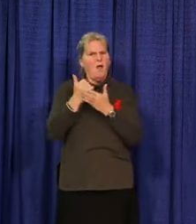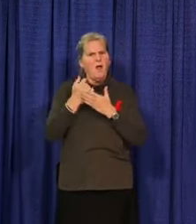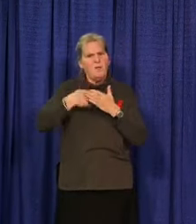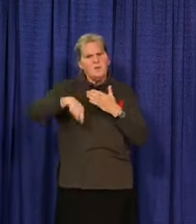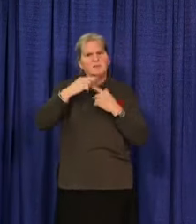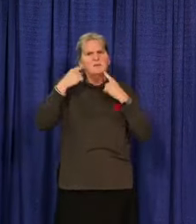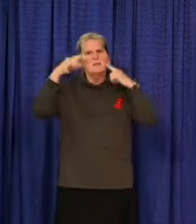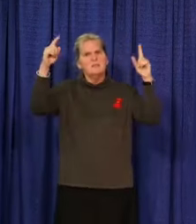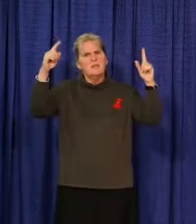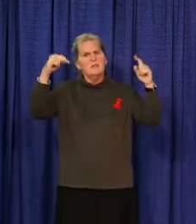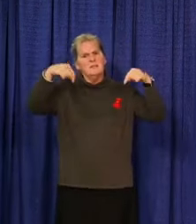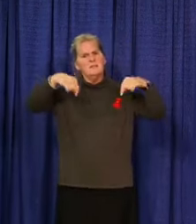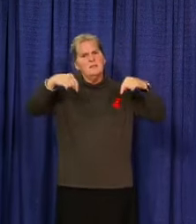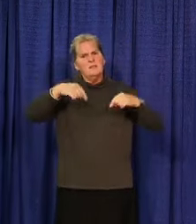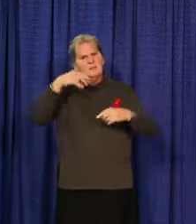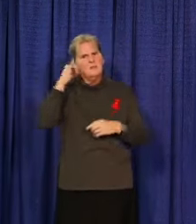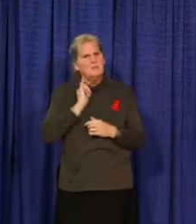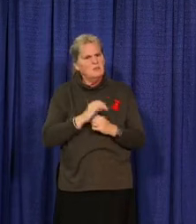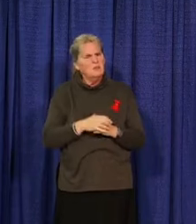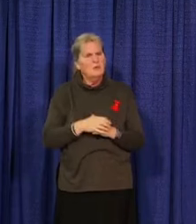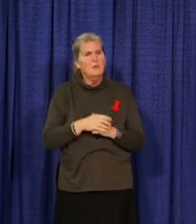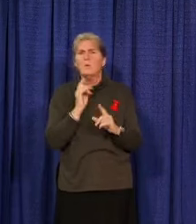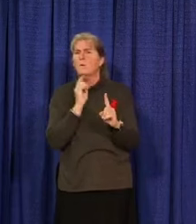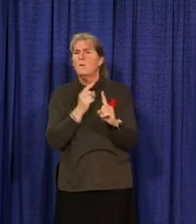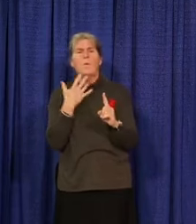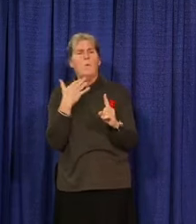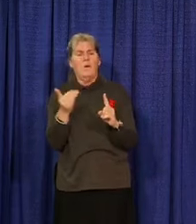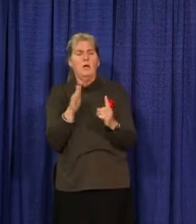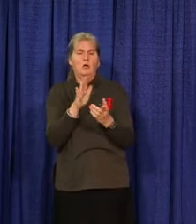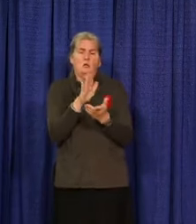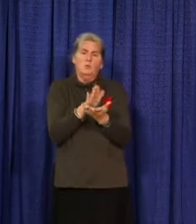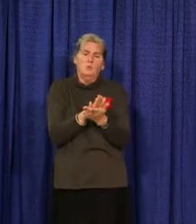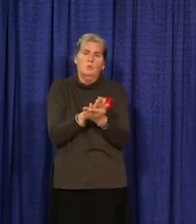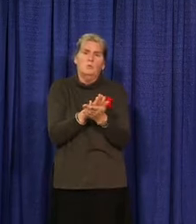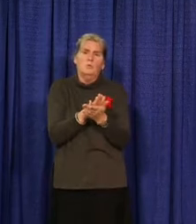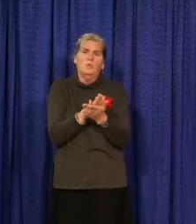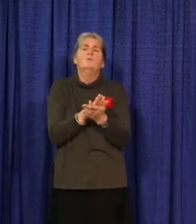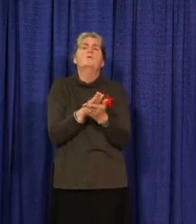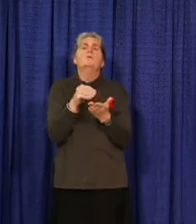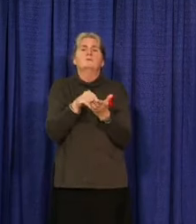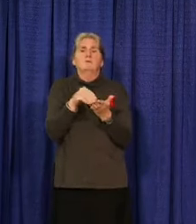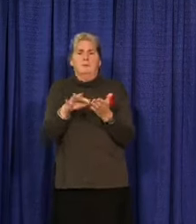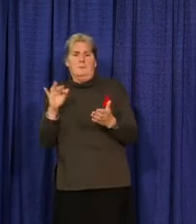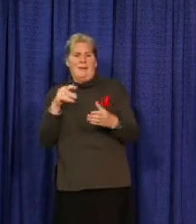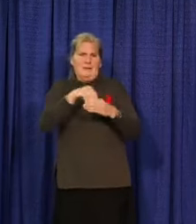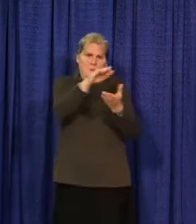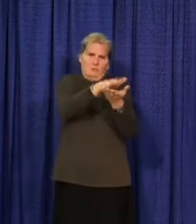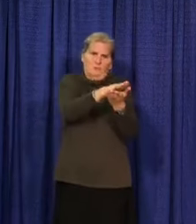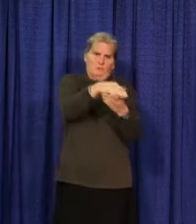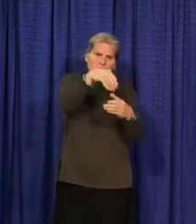will I believe help us achieve our goal, and that is to get kids back into schools.